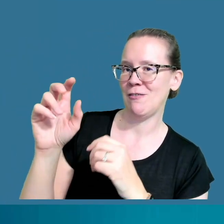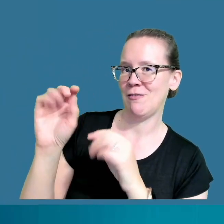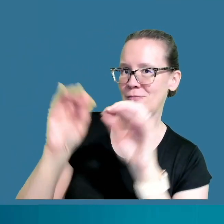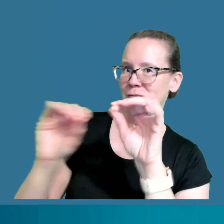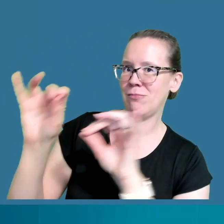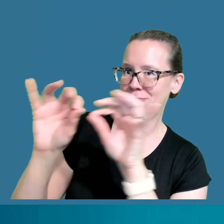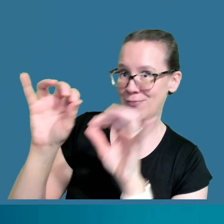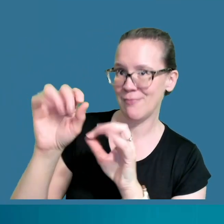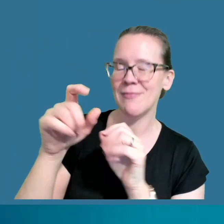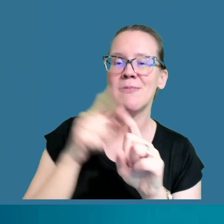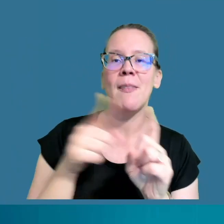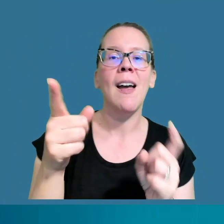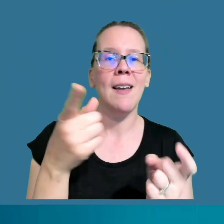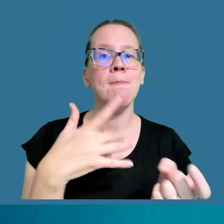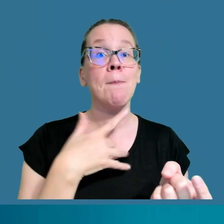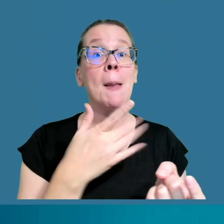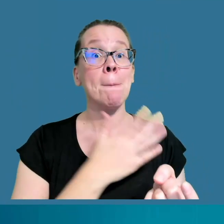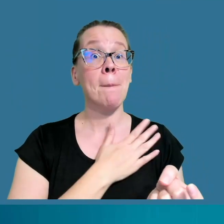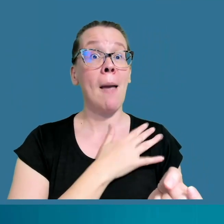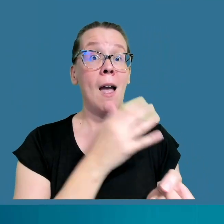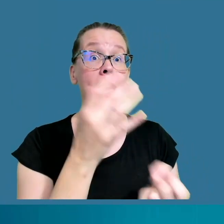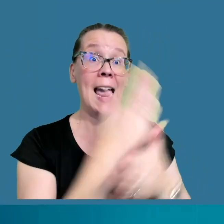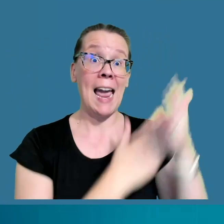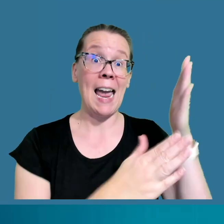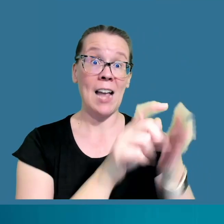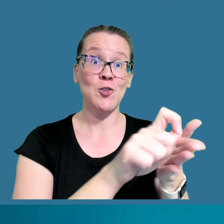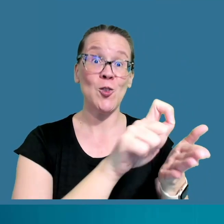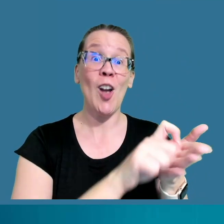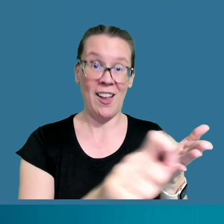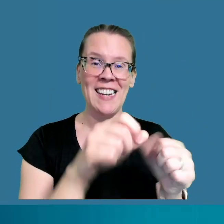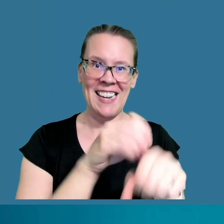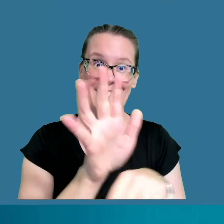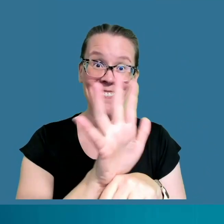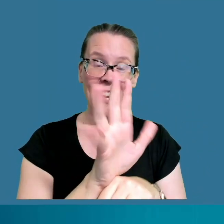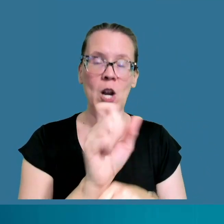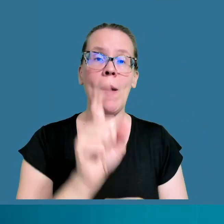I have a green background on one side and the purple background on the other side.